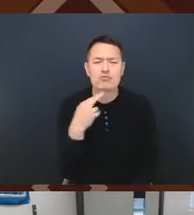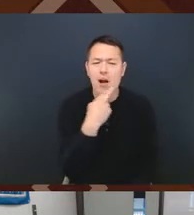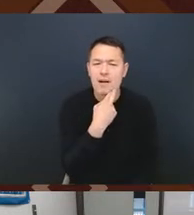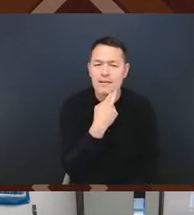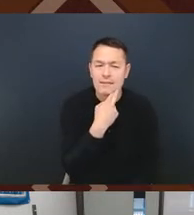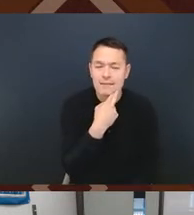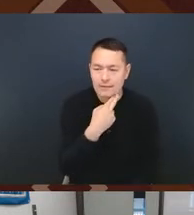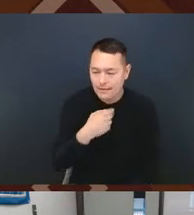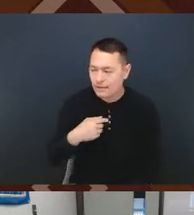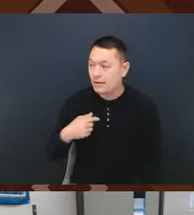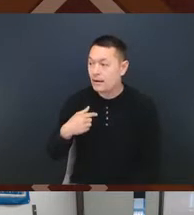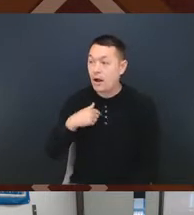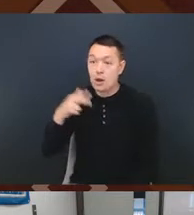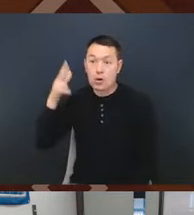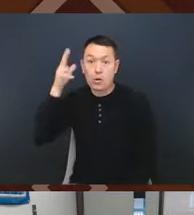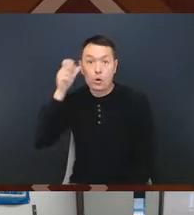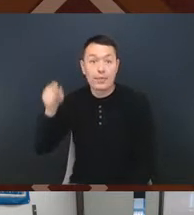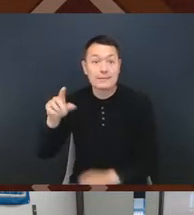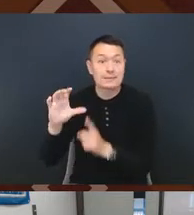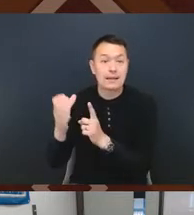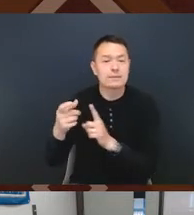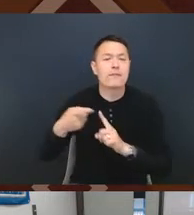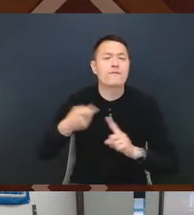about the case from East with